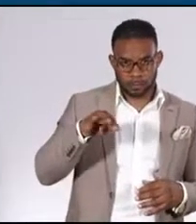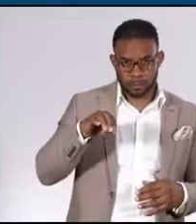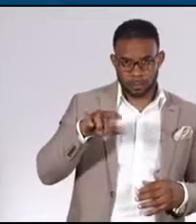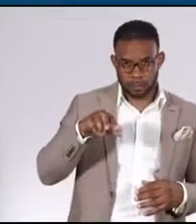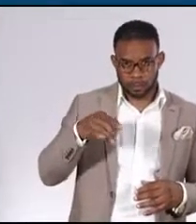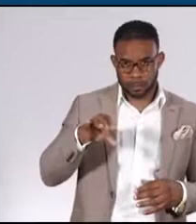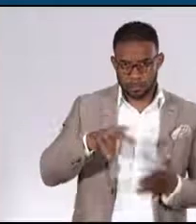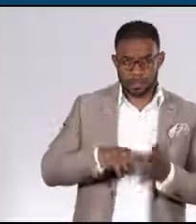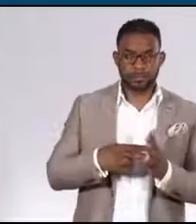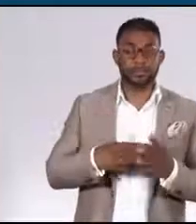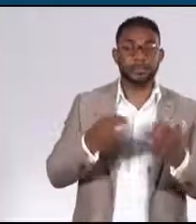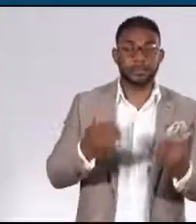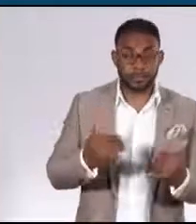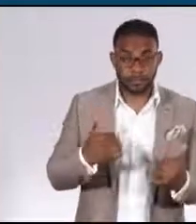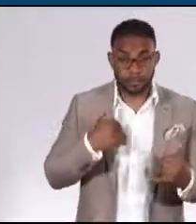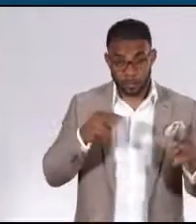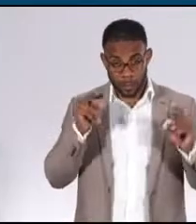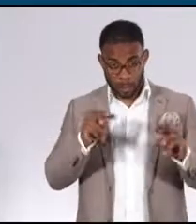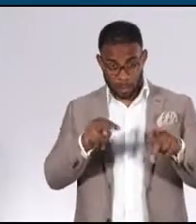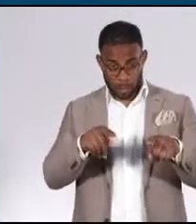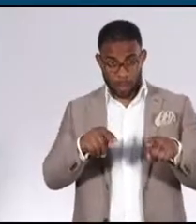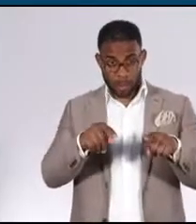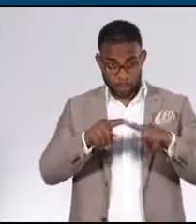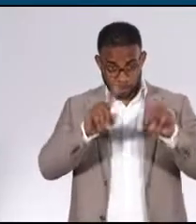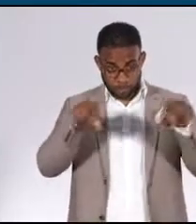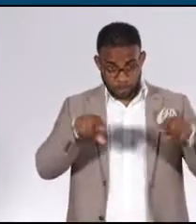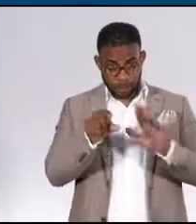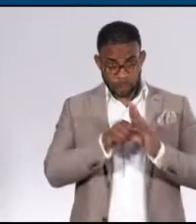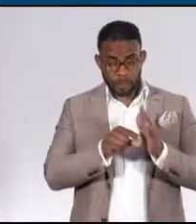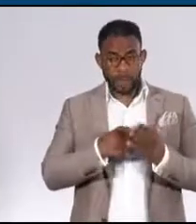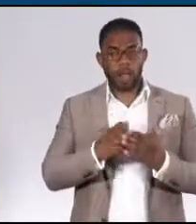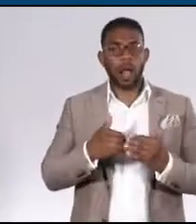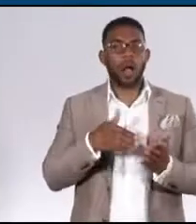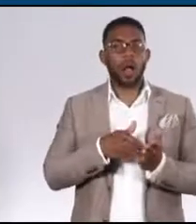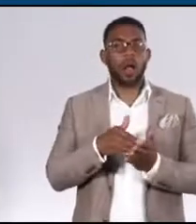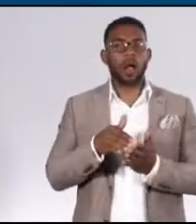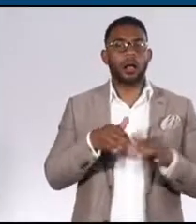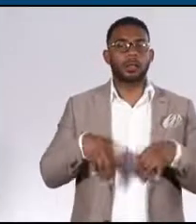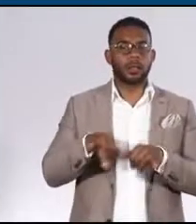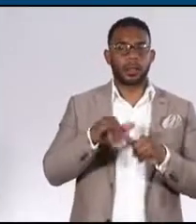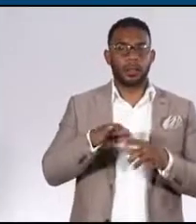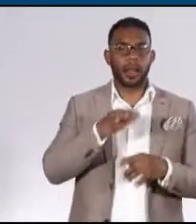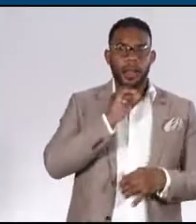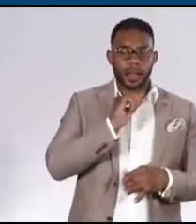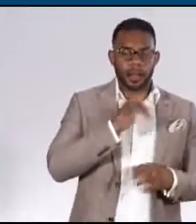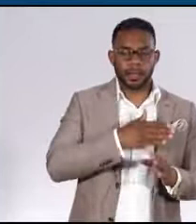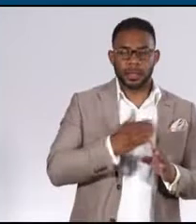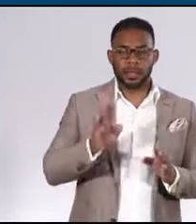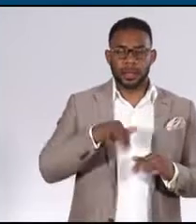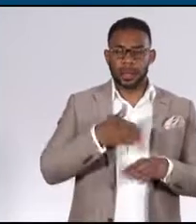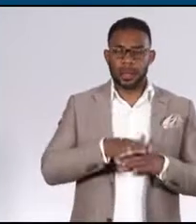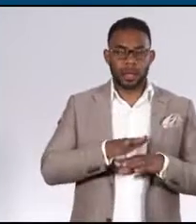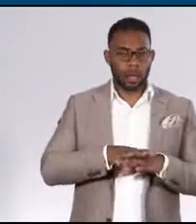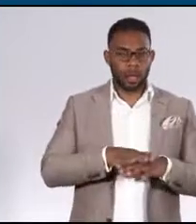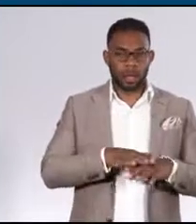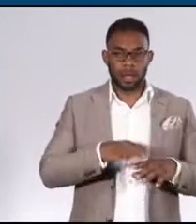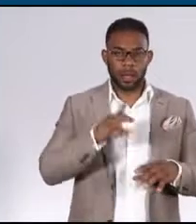Now, when we look at this, then uh how common a hearing losses by age decade is based on uh data from the united states.